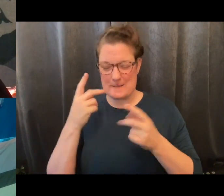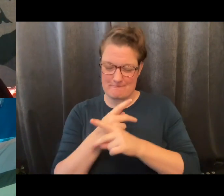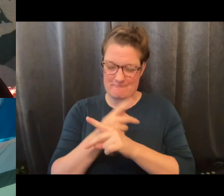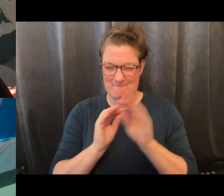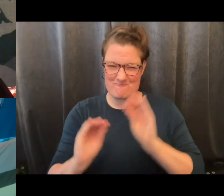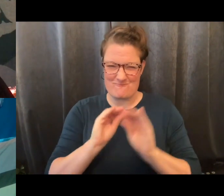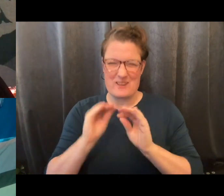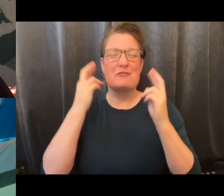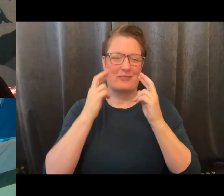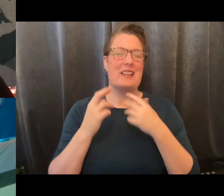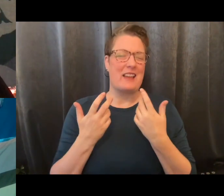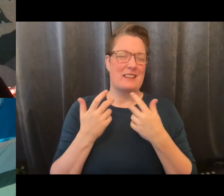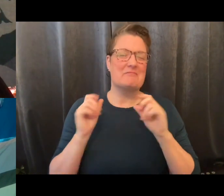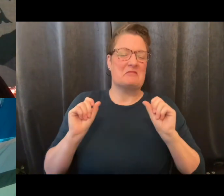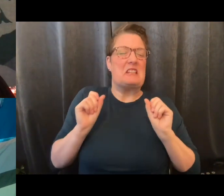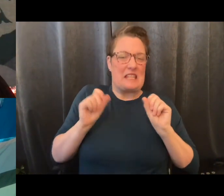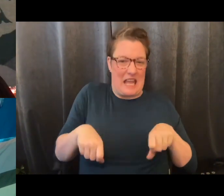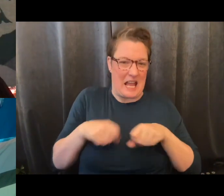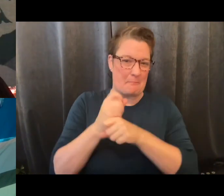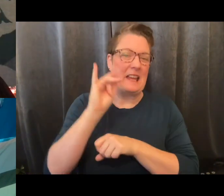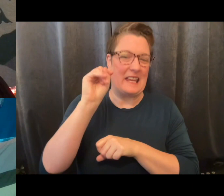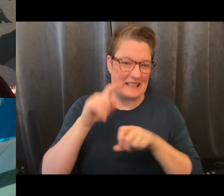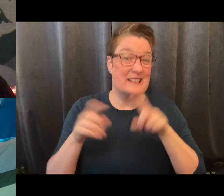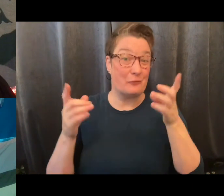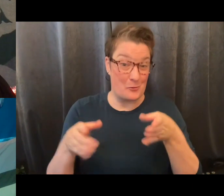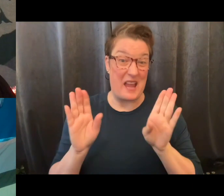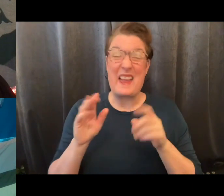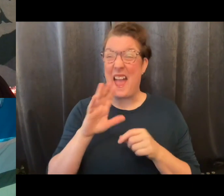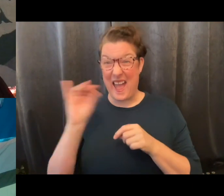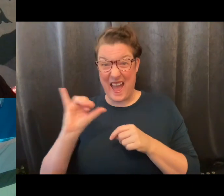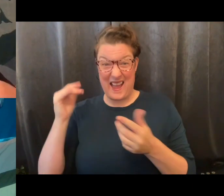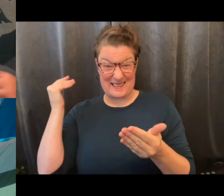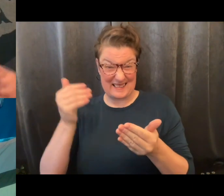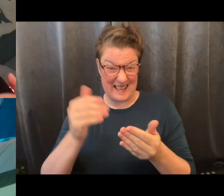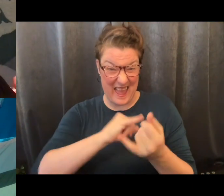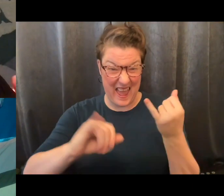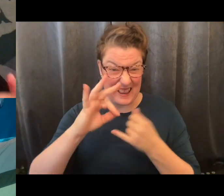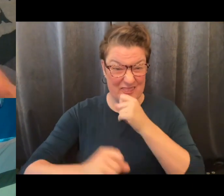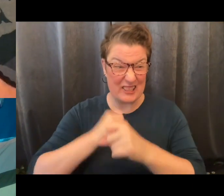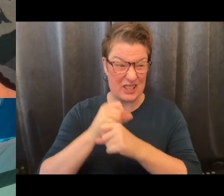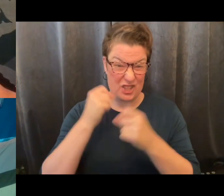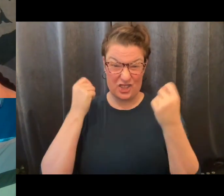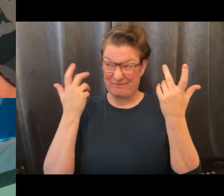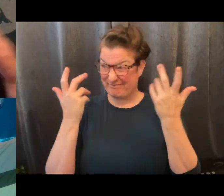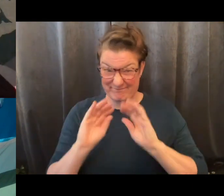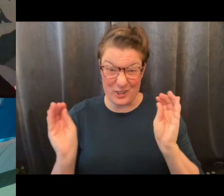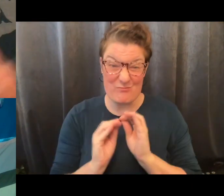And we were, as the end of the year approached, we were getting so sad about losing it as a resource for ourselves that we're like, okay, here